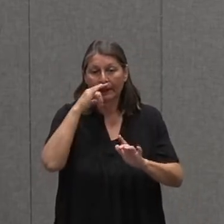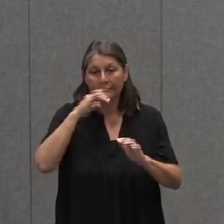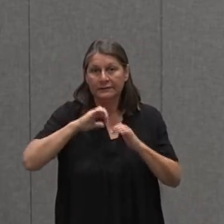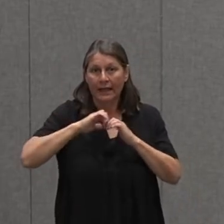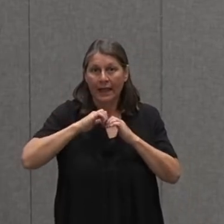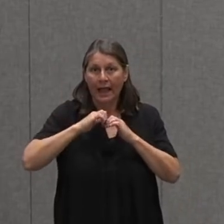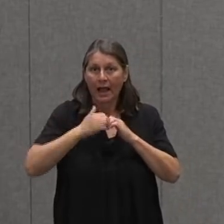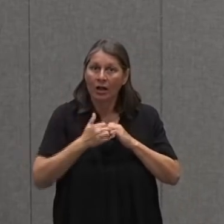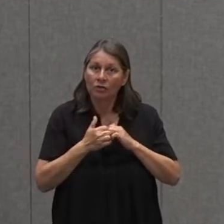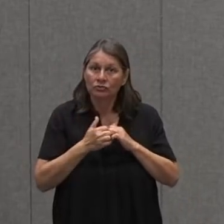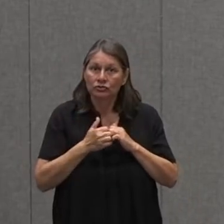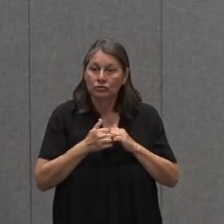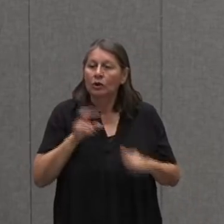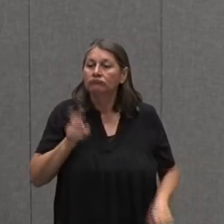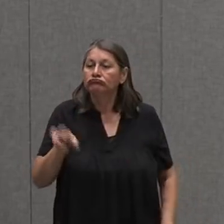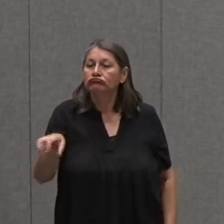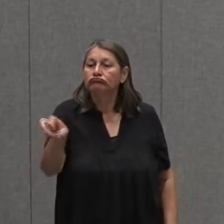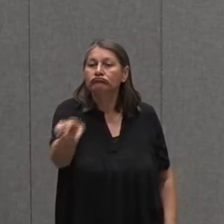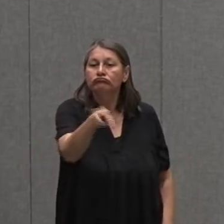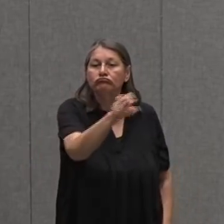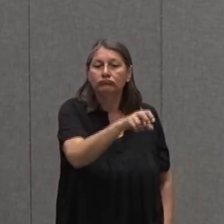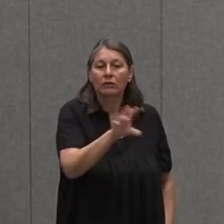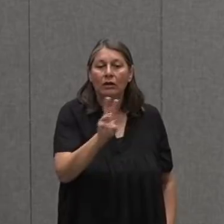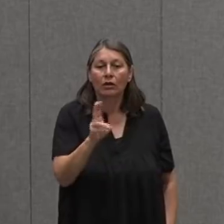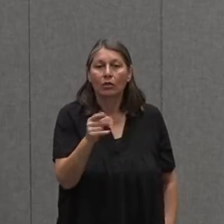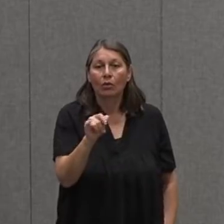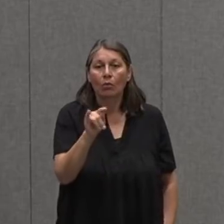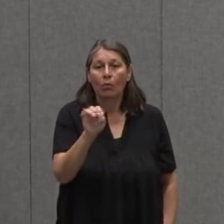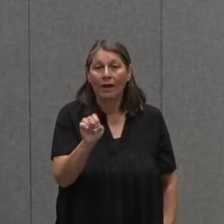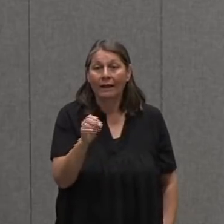of the White House in Washington, DC.